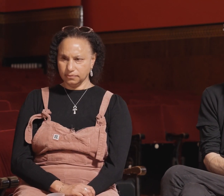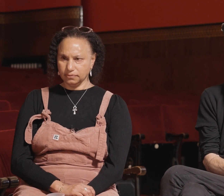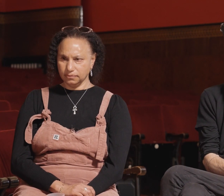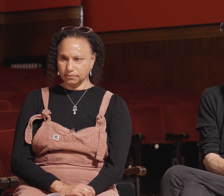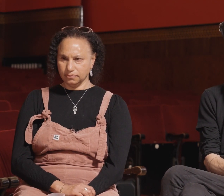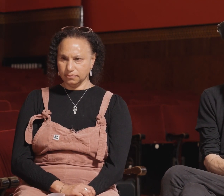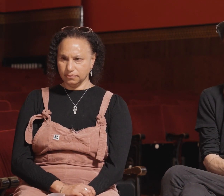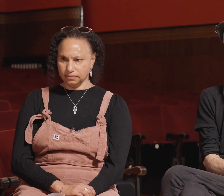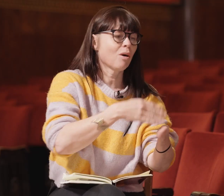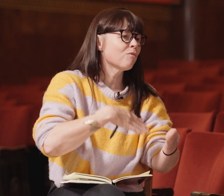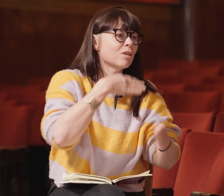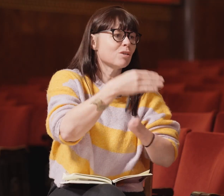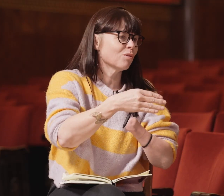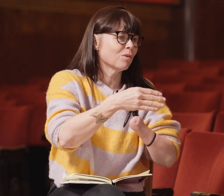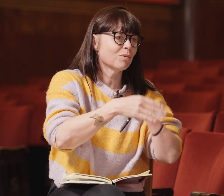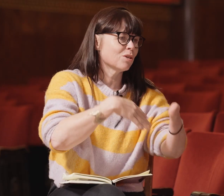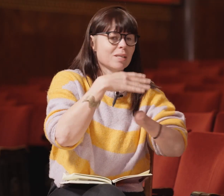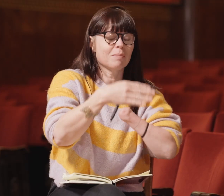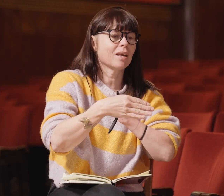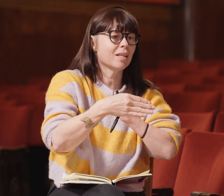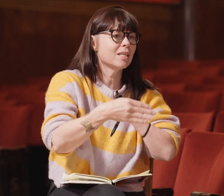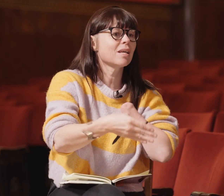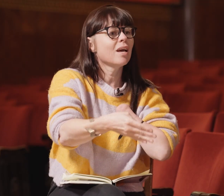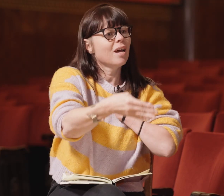whether that's speaking at a conference or doing something like this,